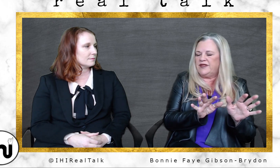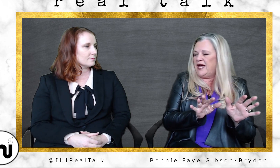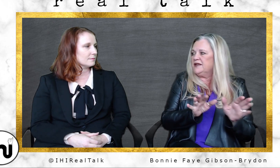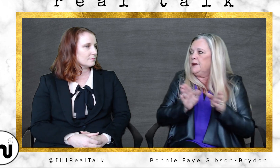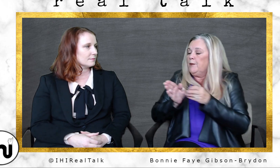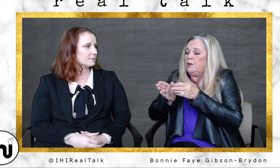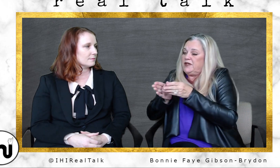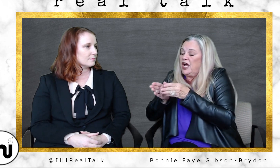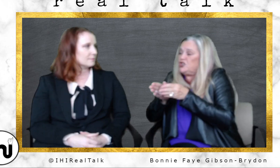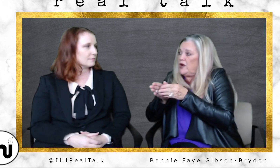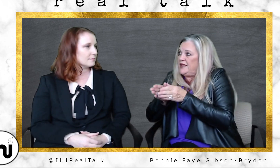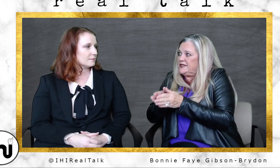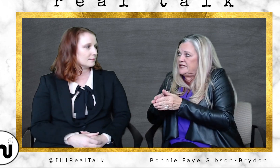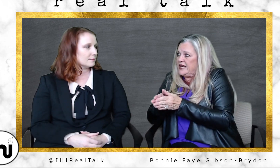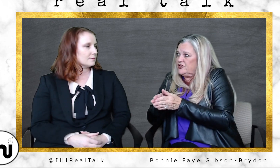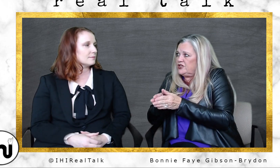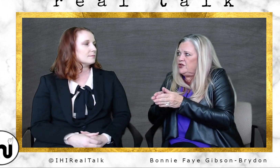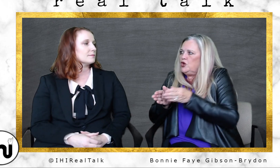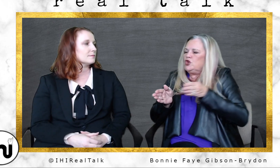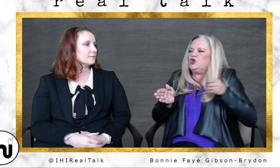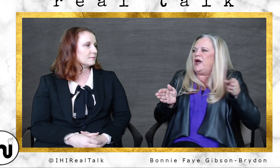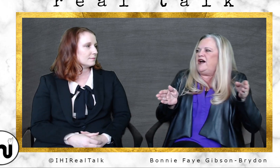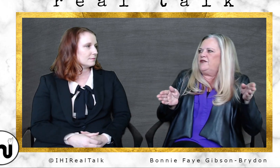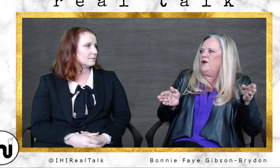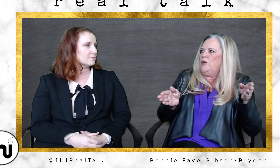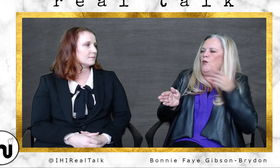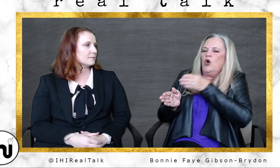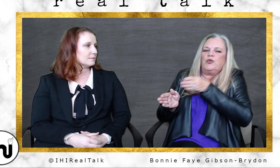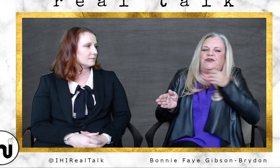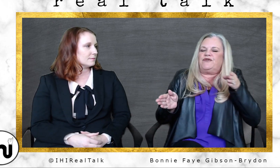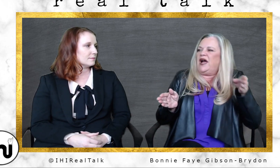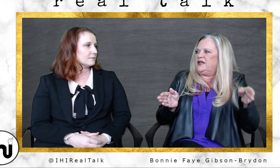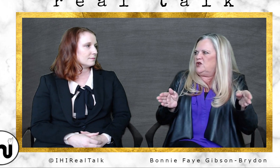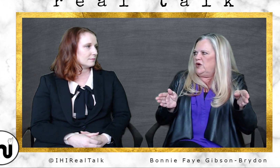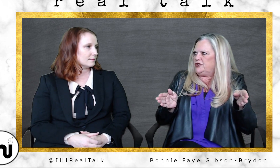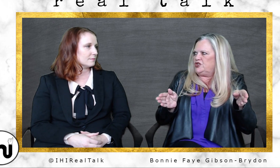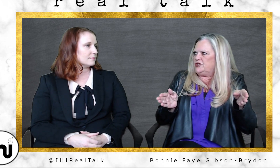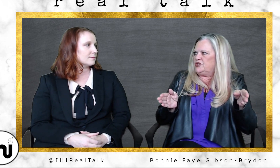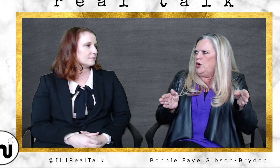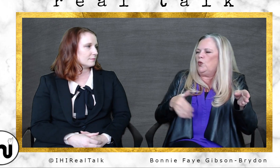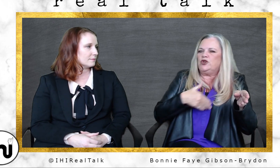But because you had the discussion, you have more refined questions. When you're